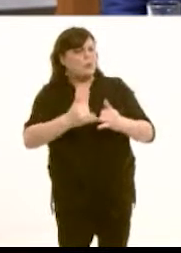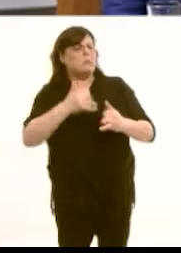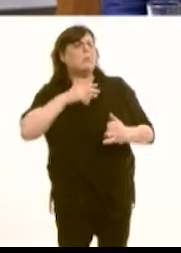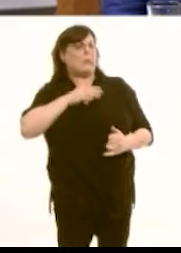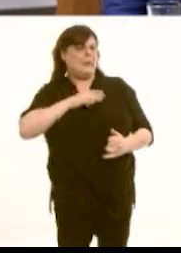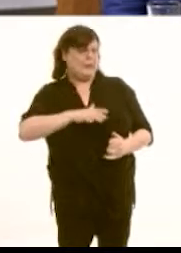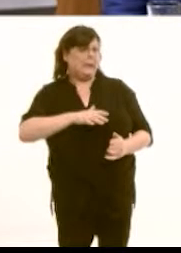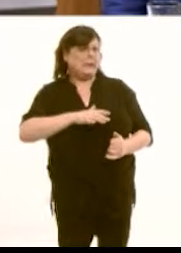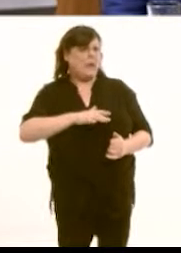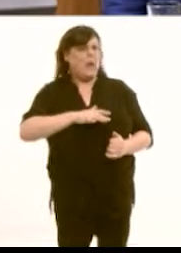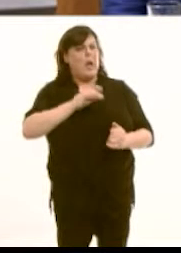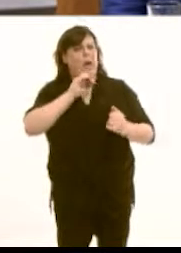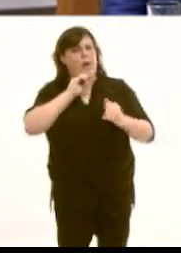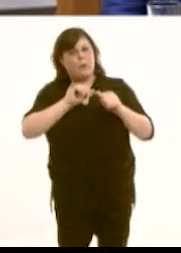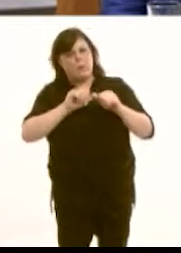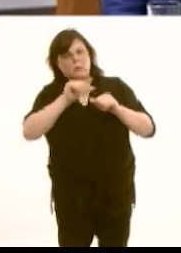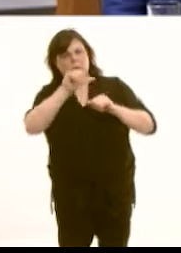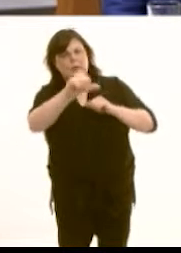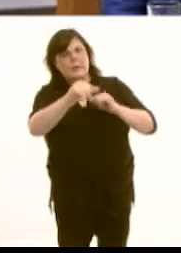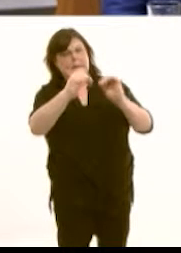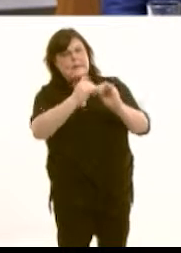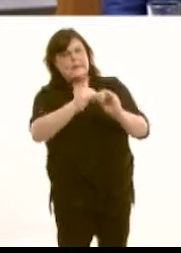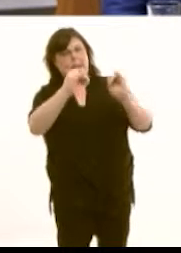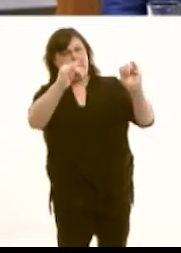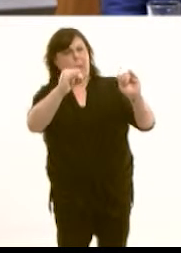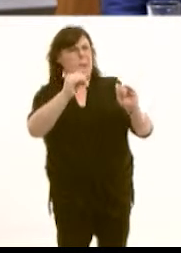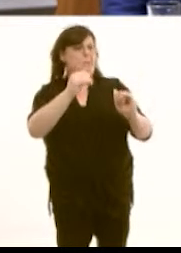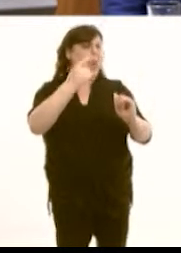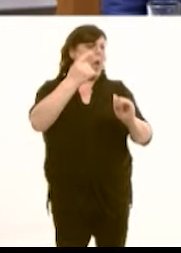at in the course of the next Assembly.